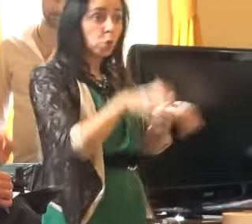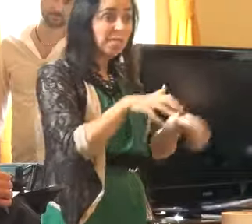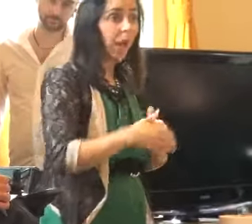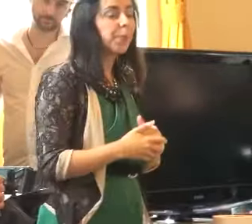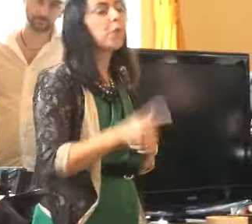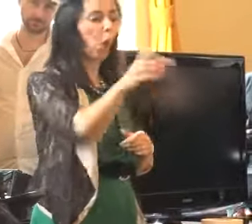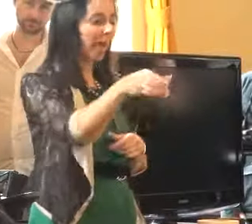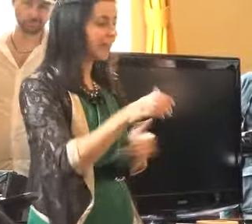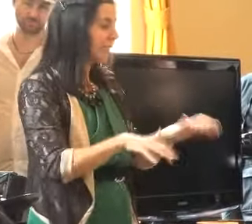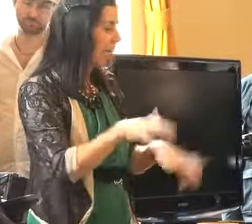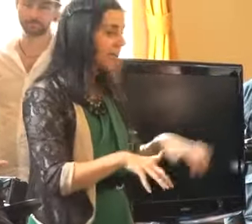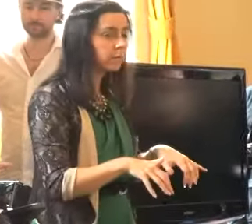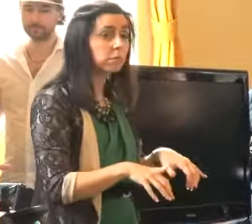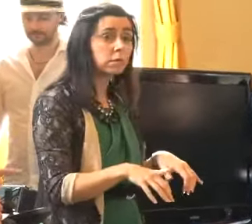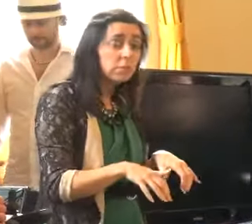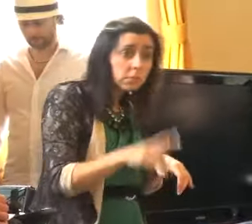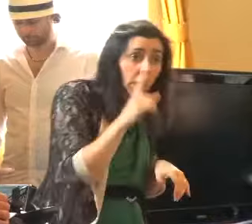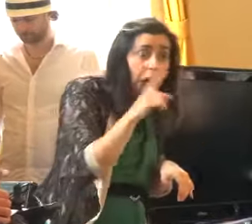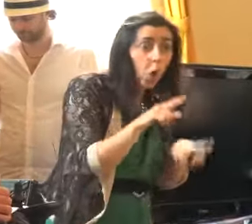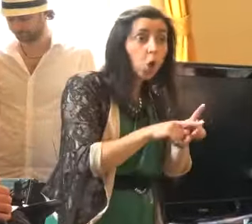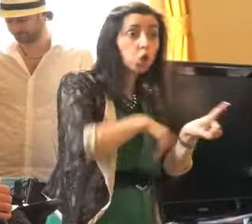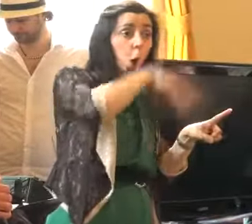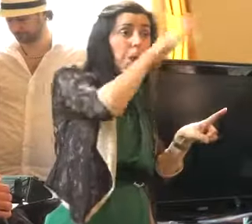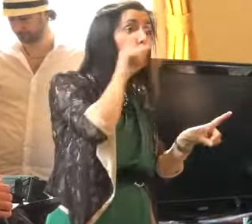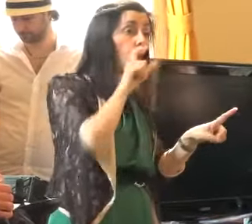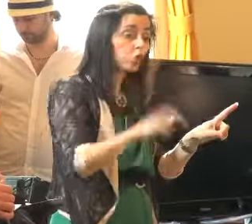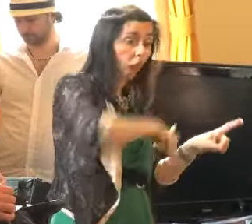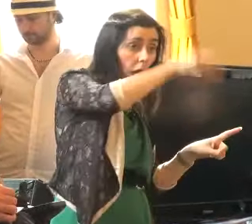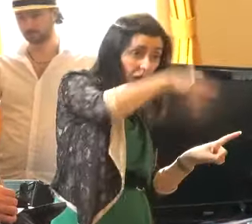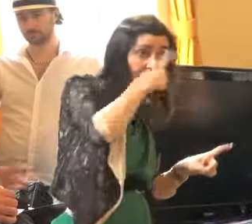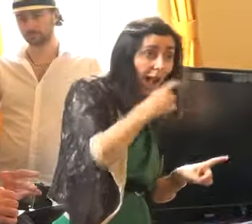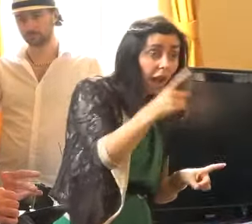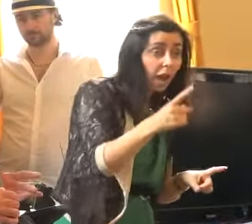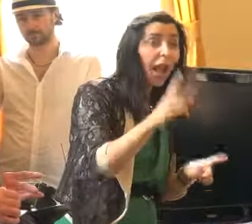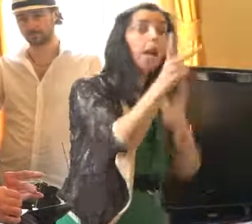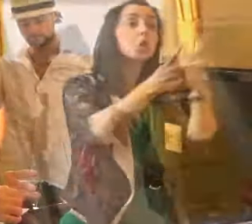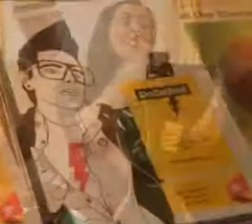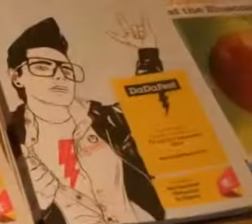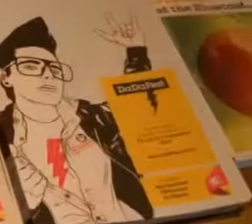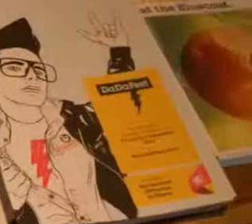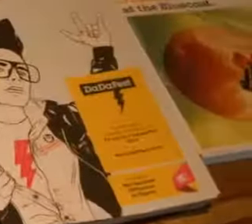Right, we'll hire a typist They don't say can you also paint watercolour? Can you sing?